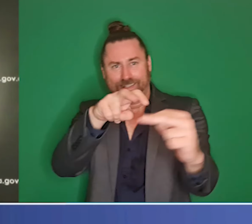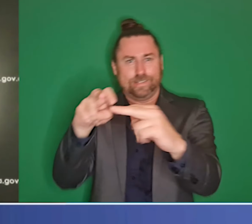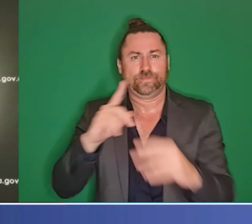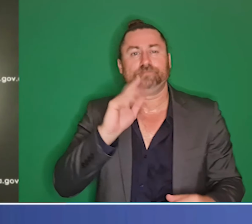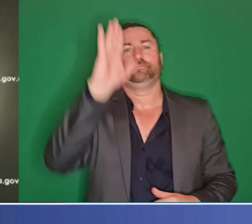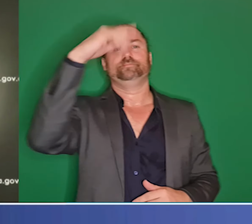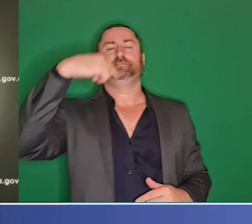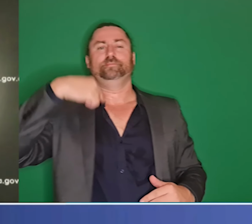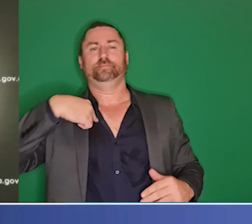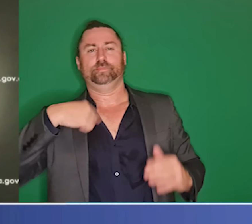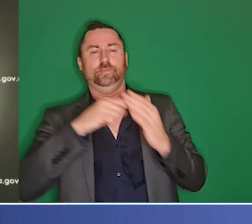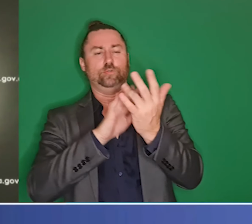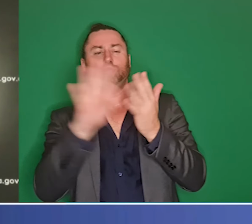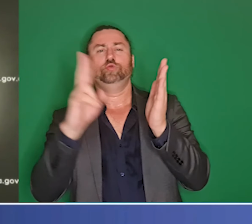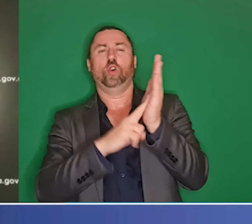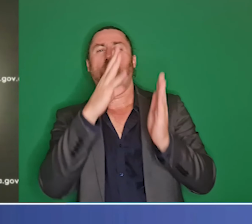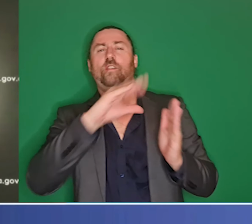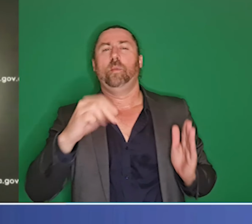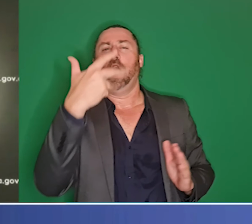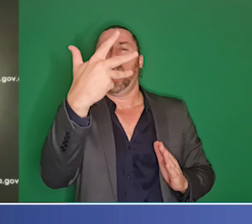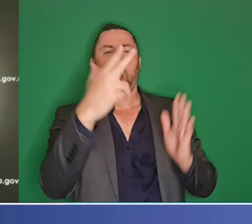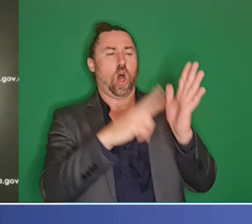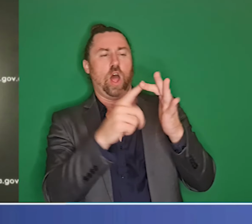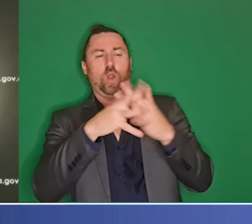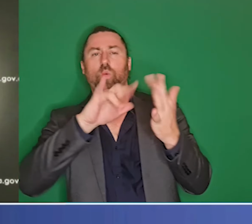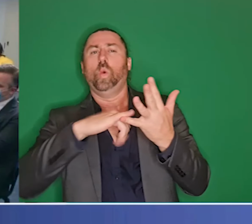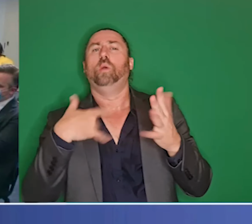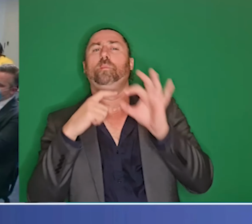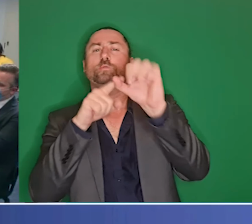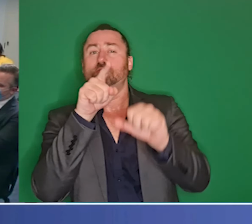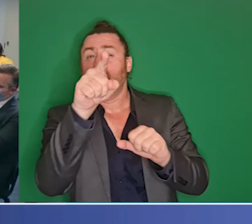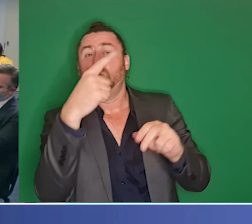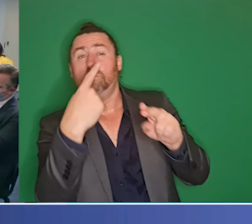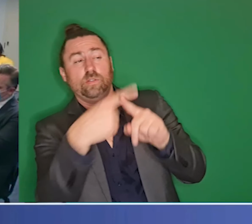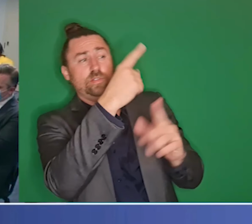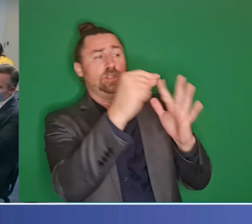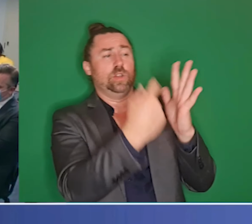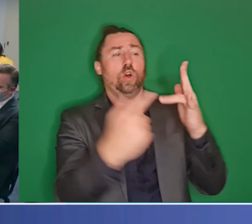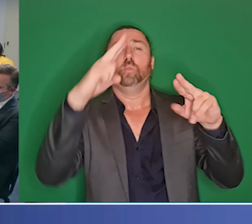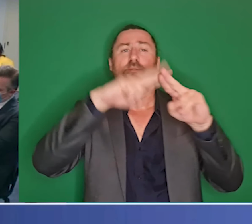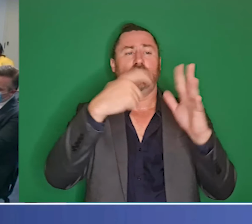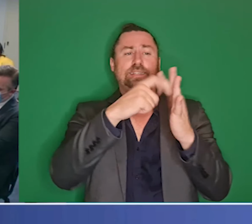Minister, Jonathan Kearsley, from Nine News. To both yourself and to Professor Kelly,